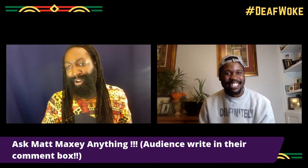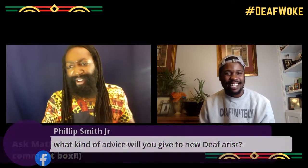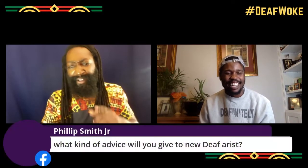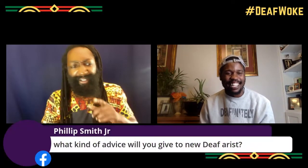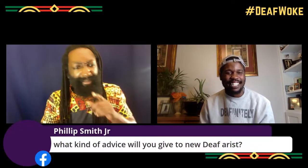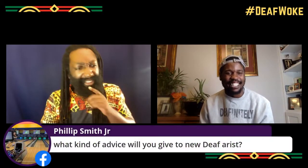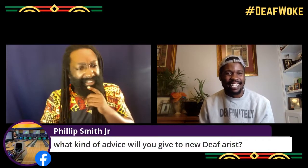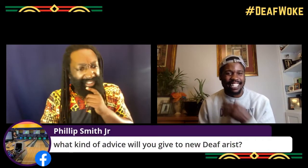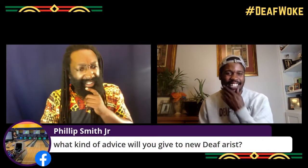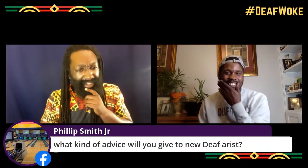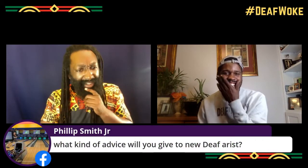Raise the bar you know.